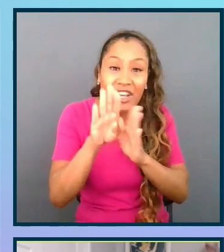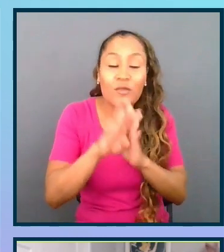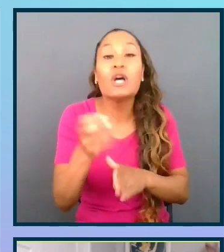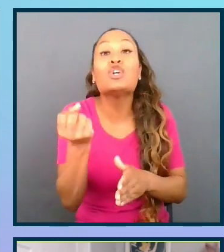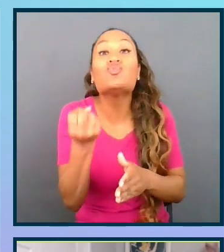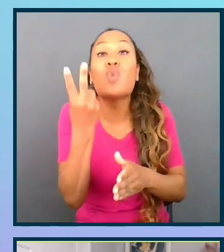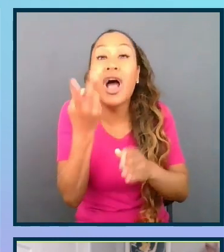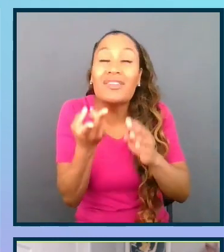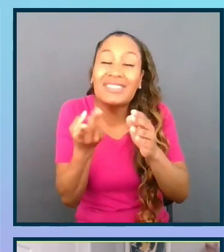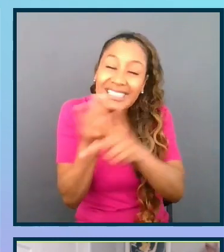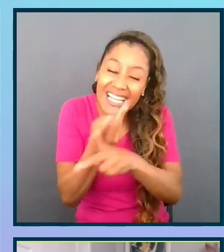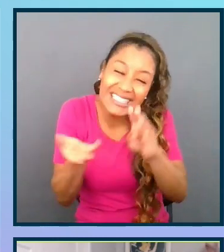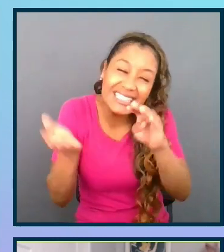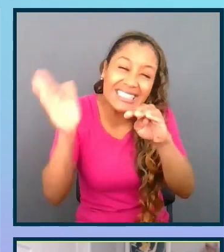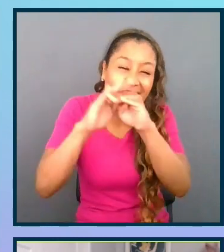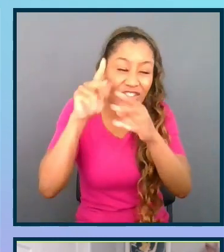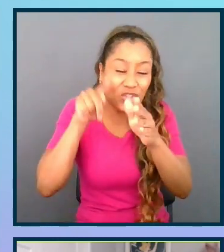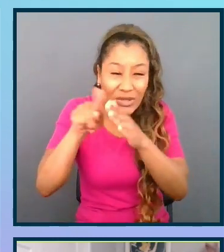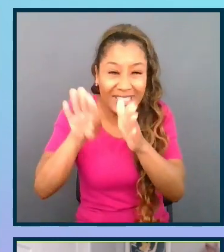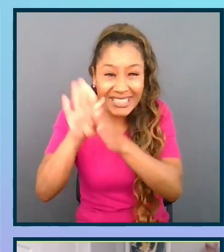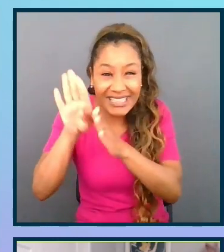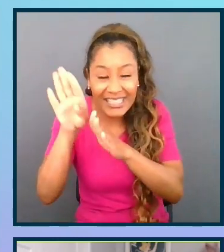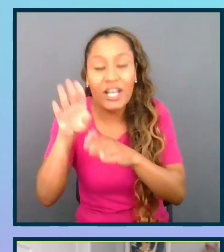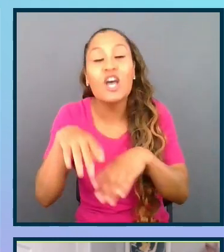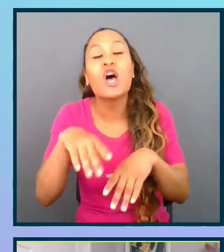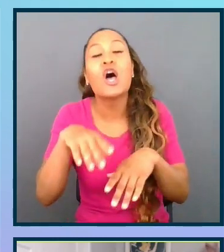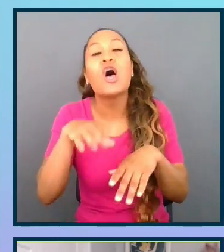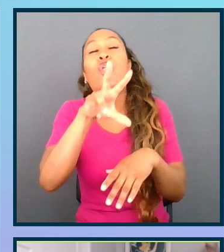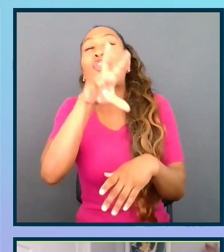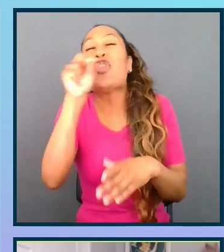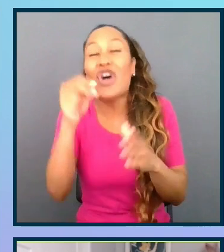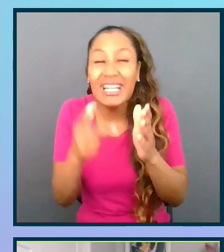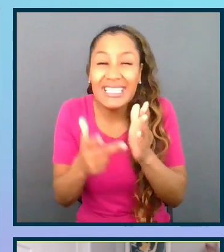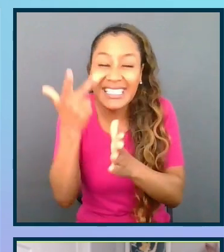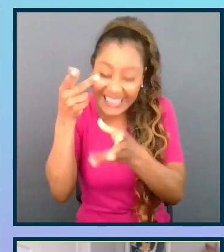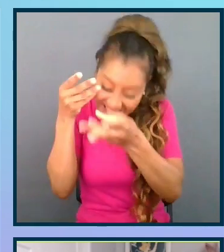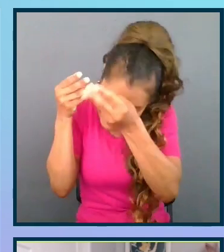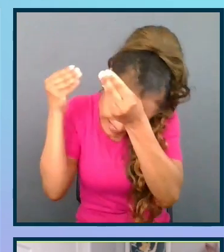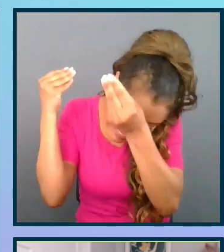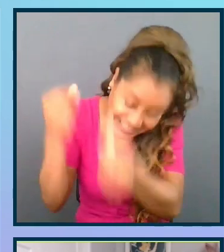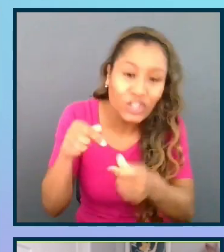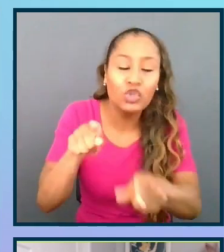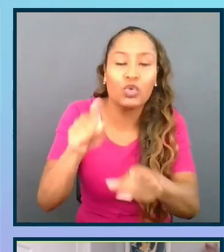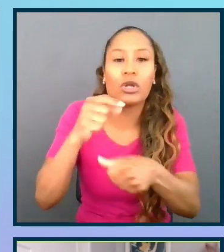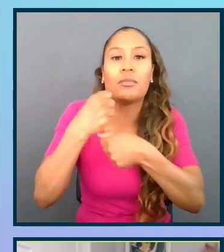and 30 times longer to fix them in production. And this applies to any defect,